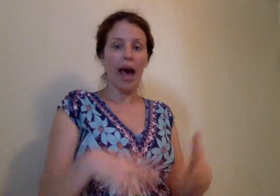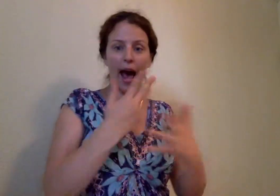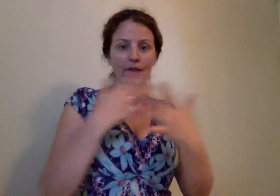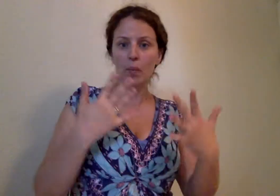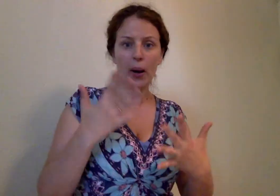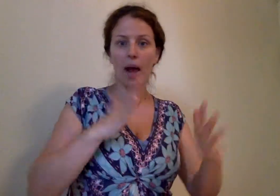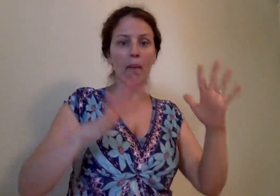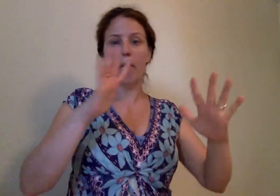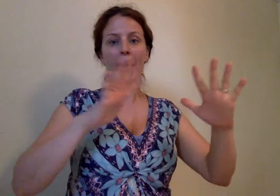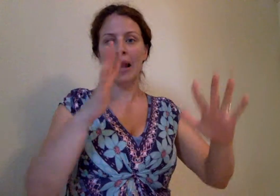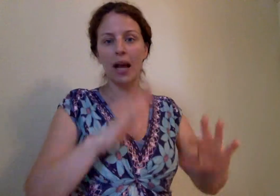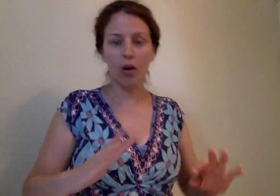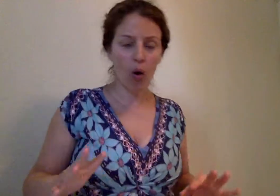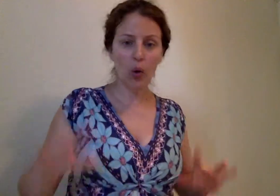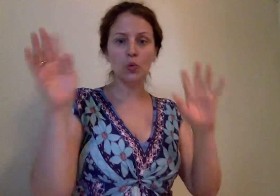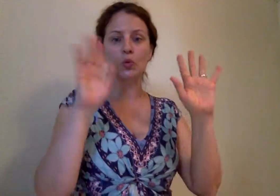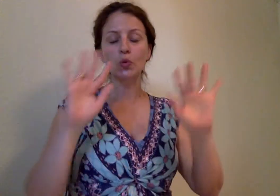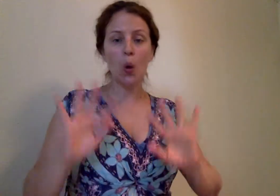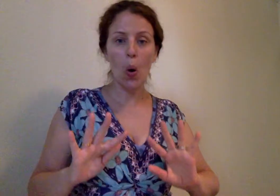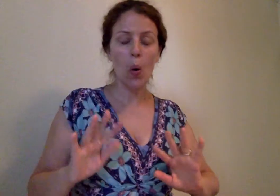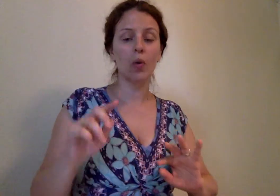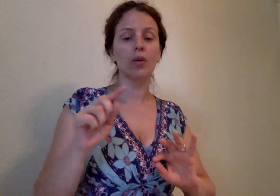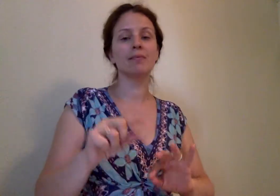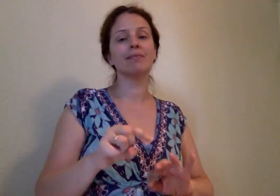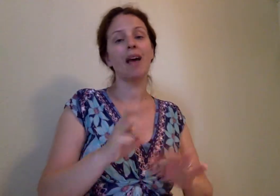Everyone started to panic because of the snow.